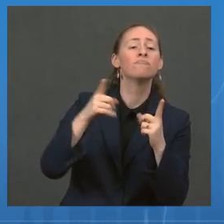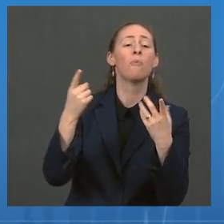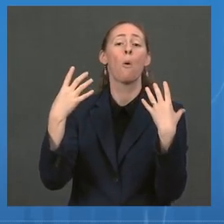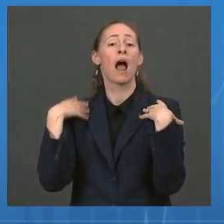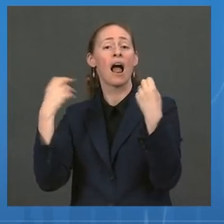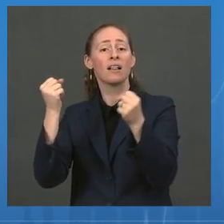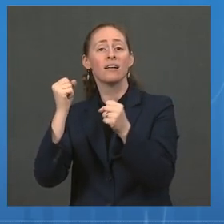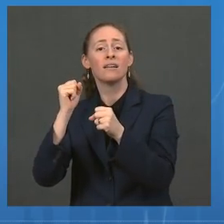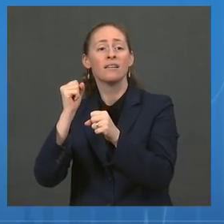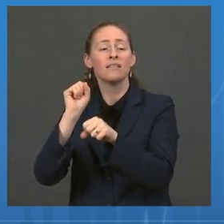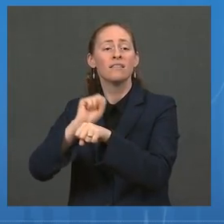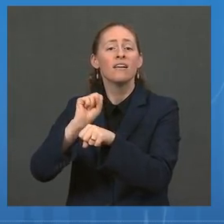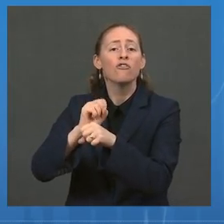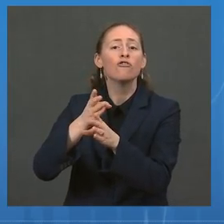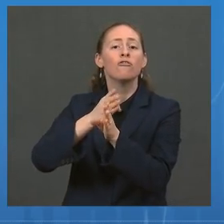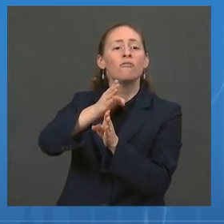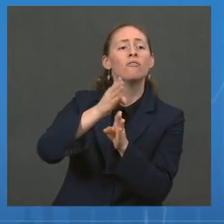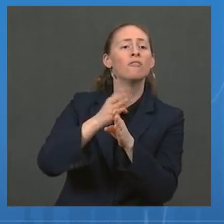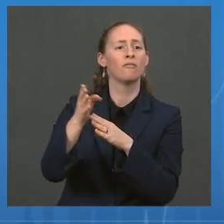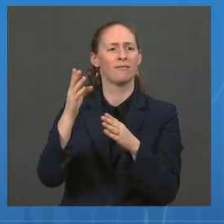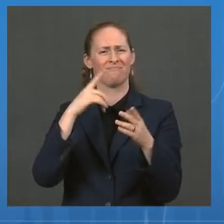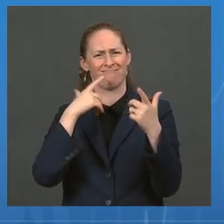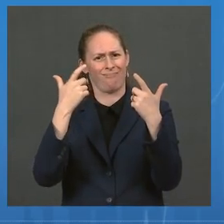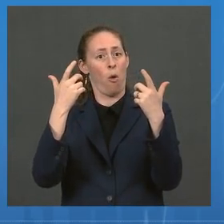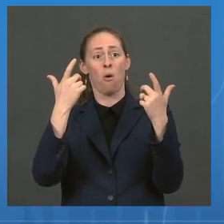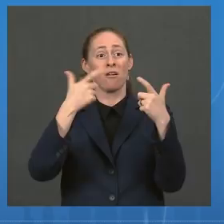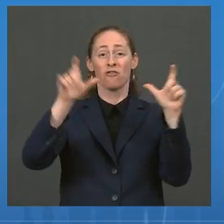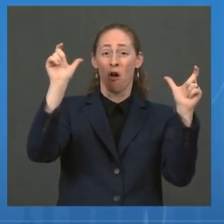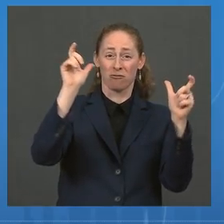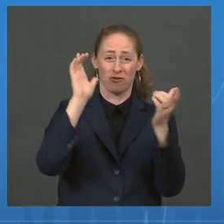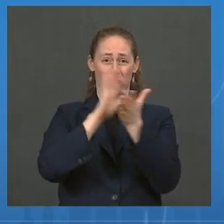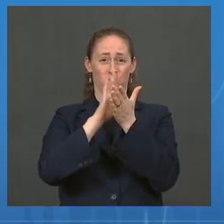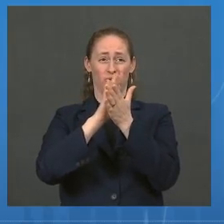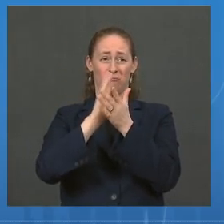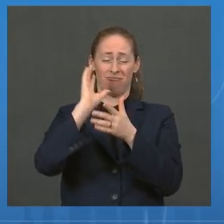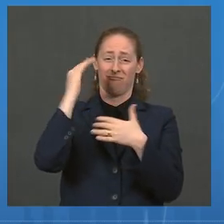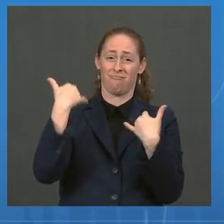and now the largest school district in the nation: We have seen that vaccination requirements